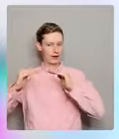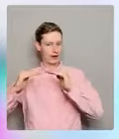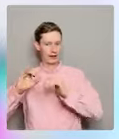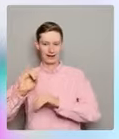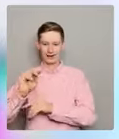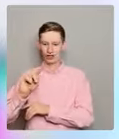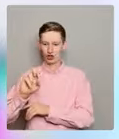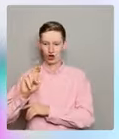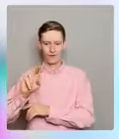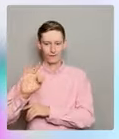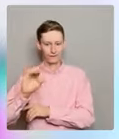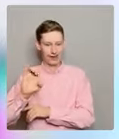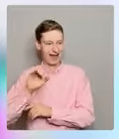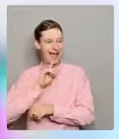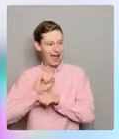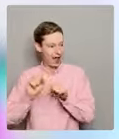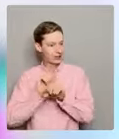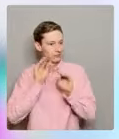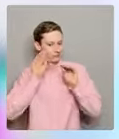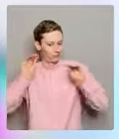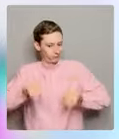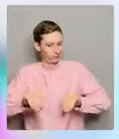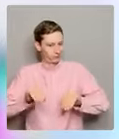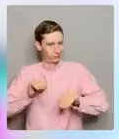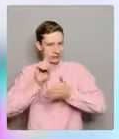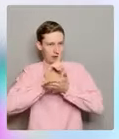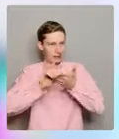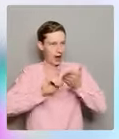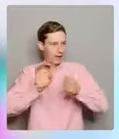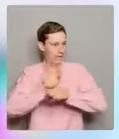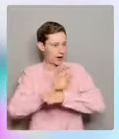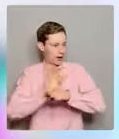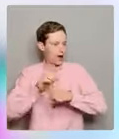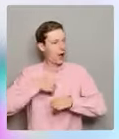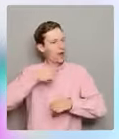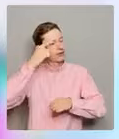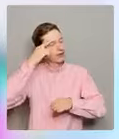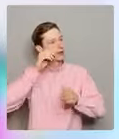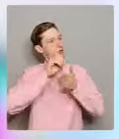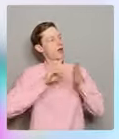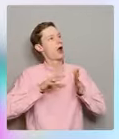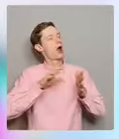these kind of fundamental types of input factors. Instead, I think designers are still targeting